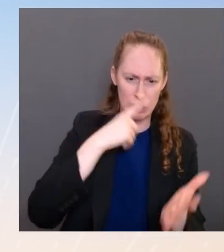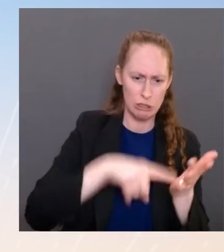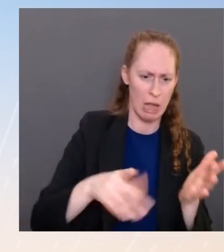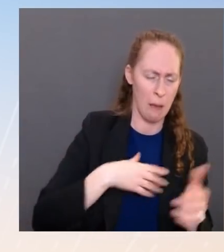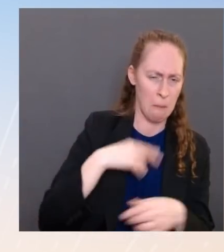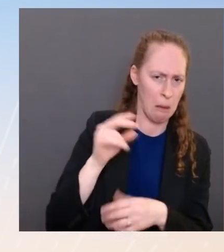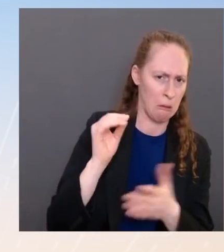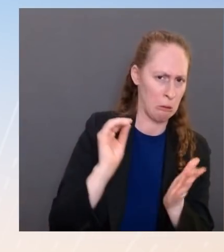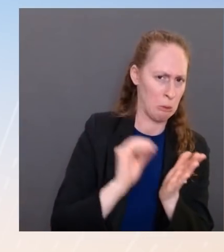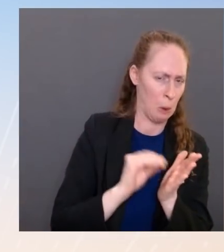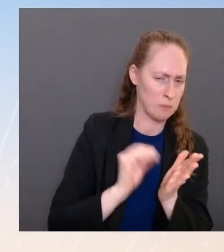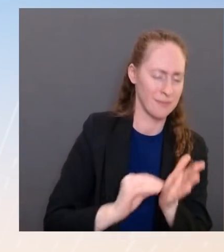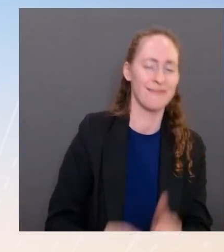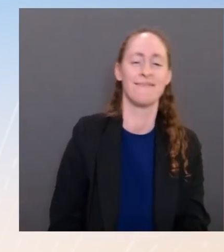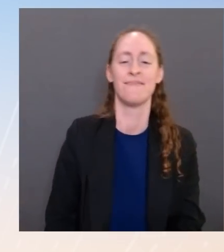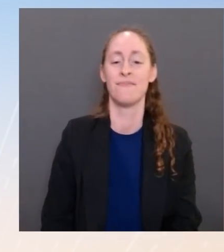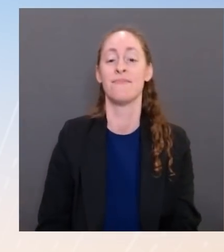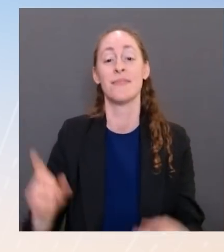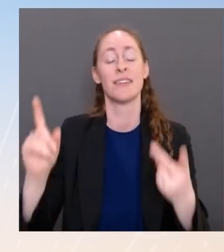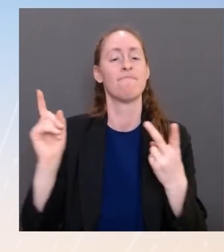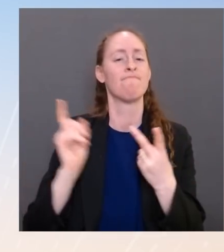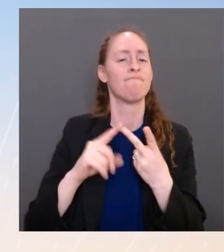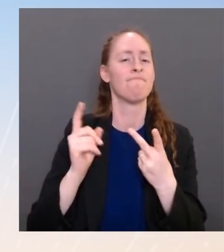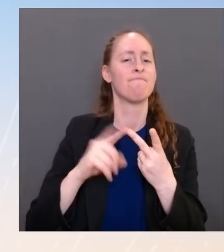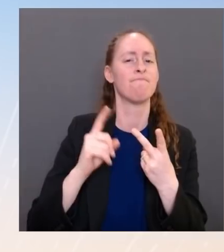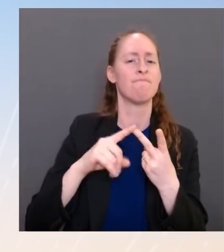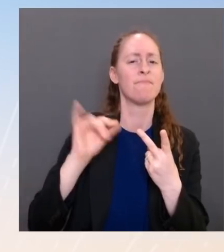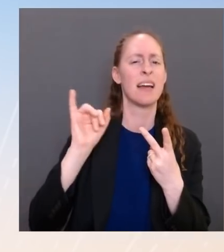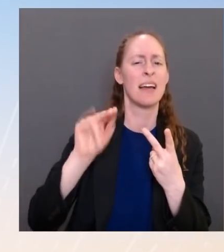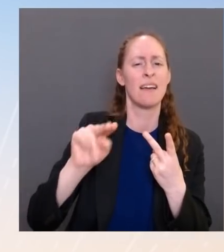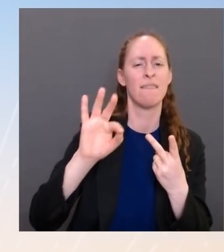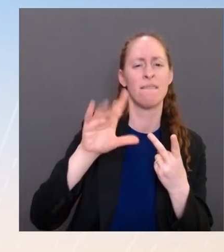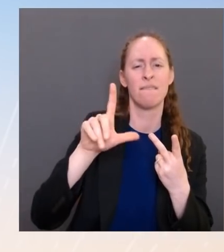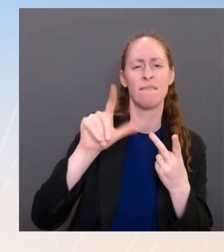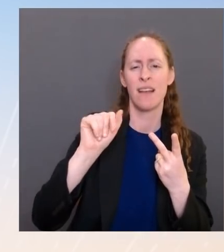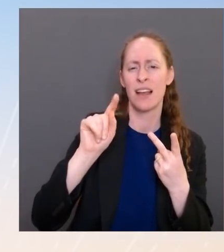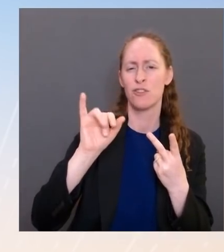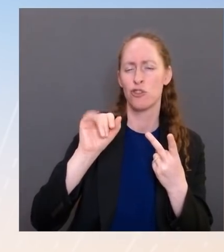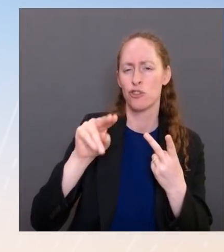Because as you know, the eight-foot two-by-four